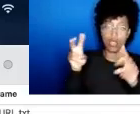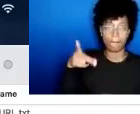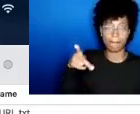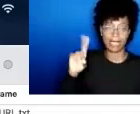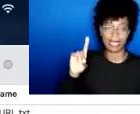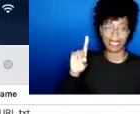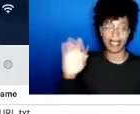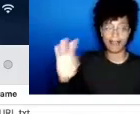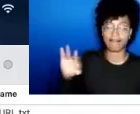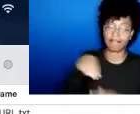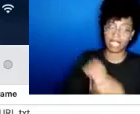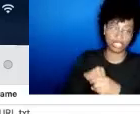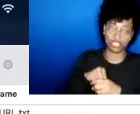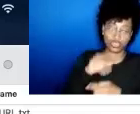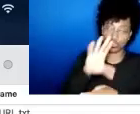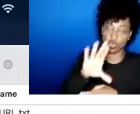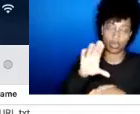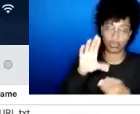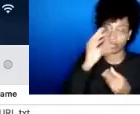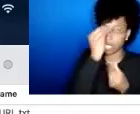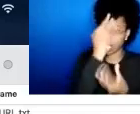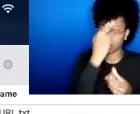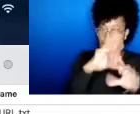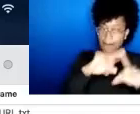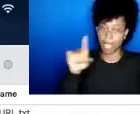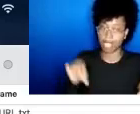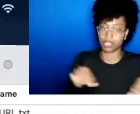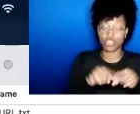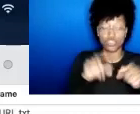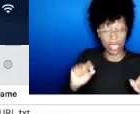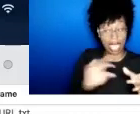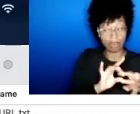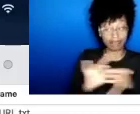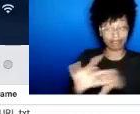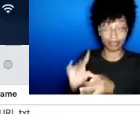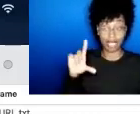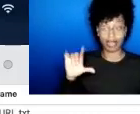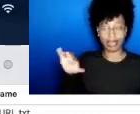box. You can link to it and I will talk about that later on another site, but if